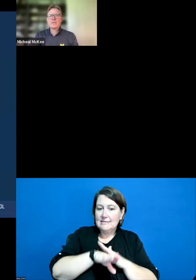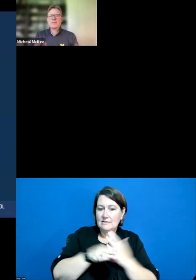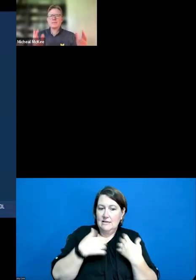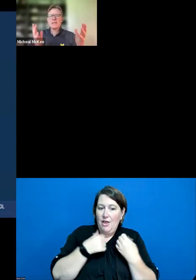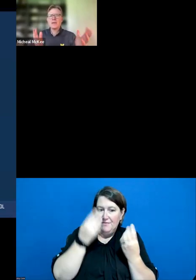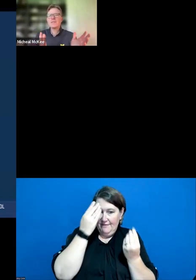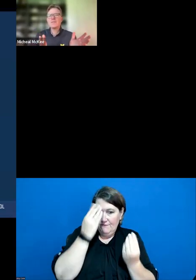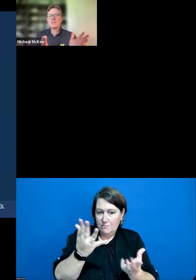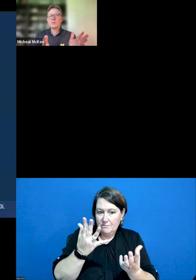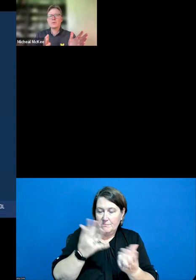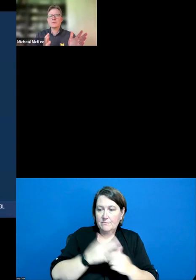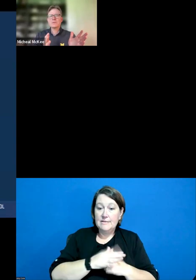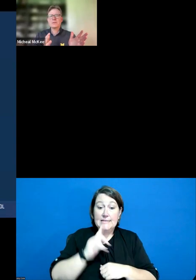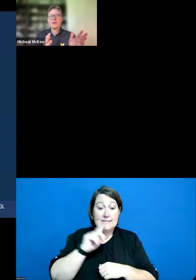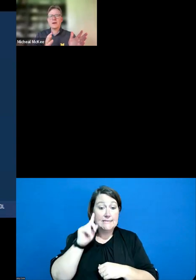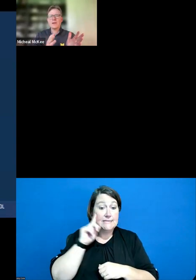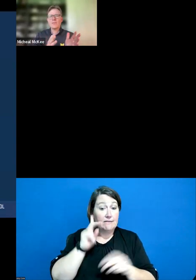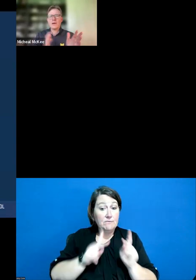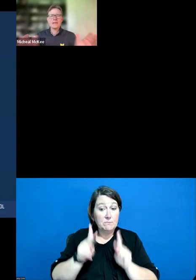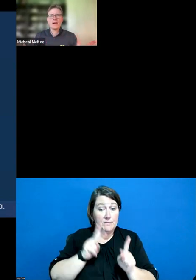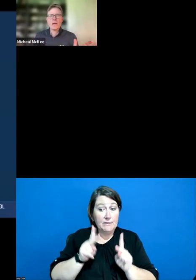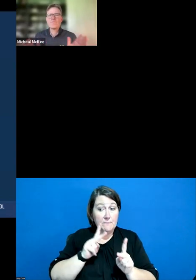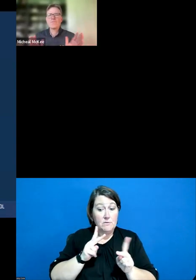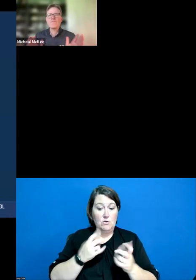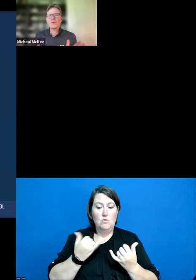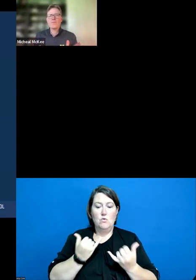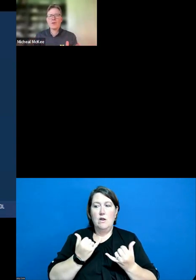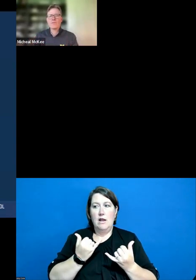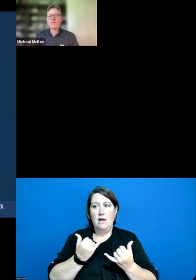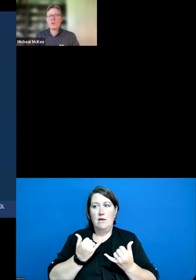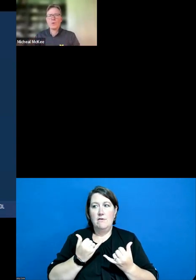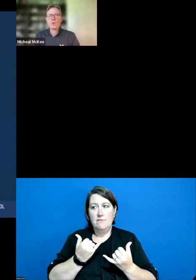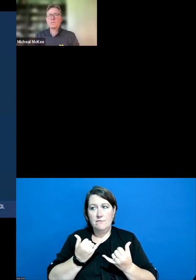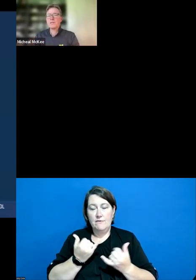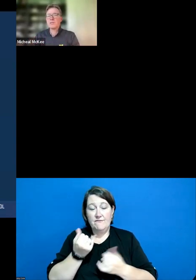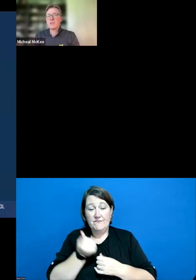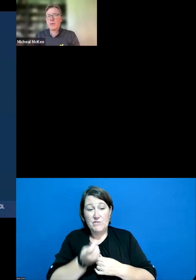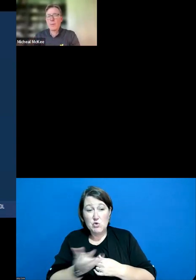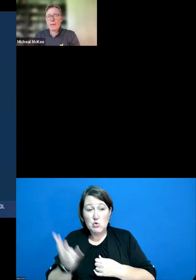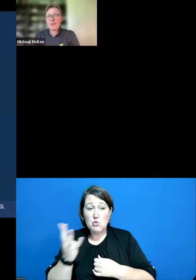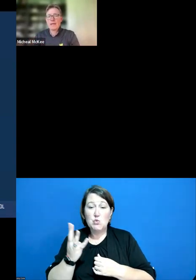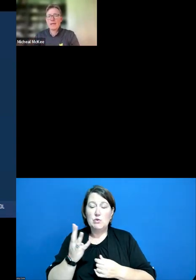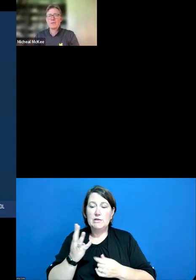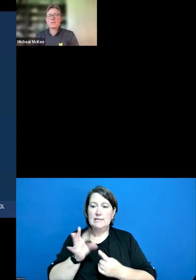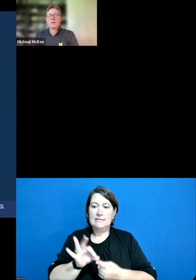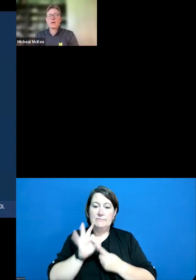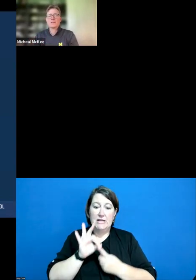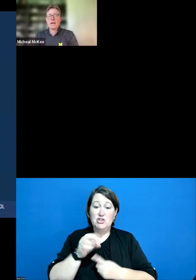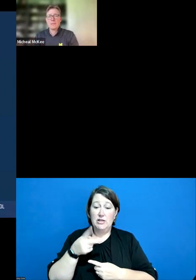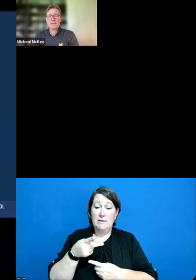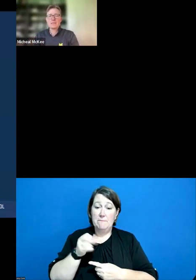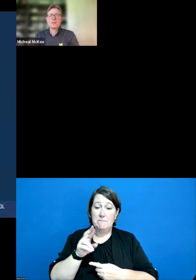D individuals right now have very, very few, especially around perinatal topics,